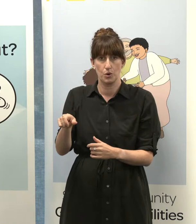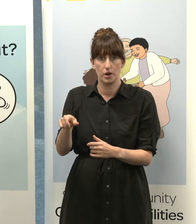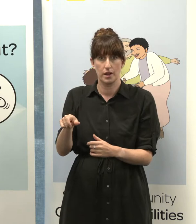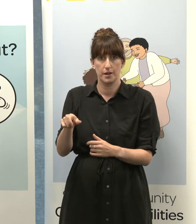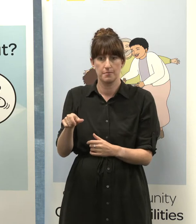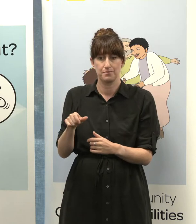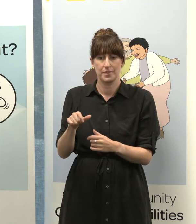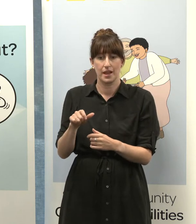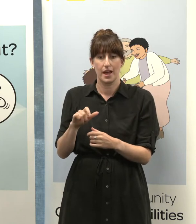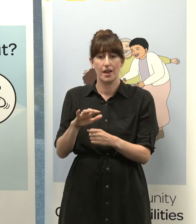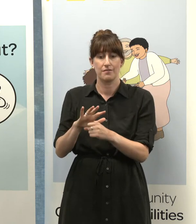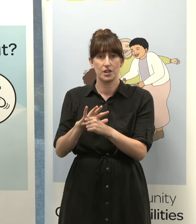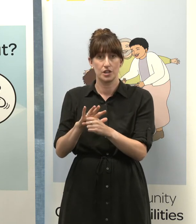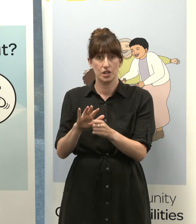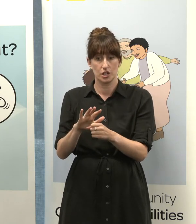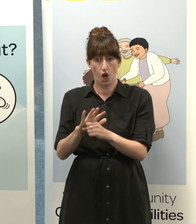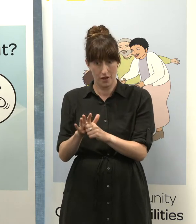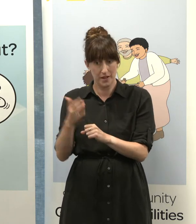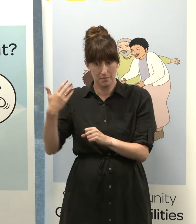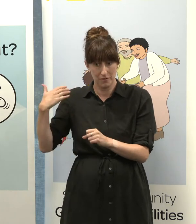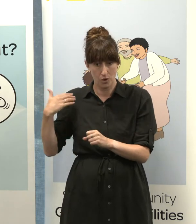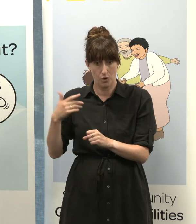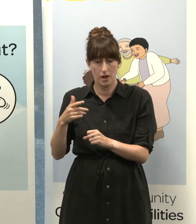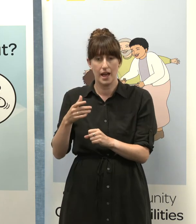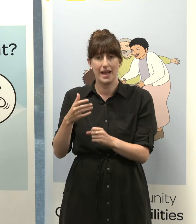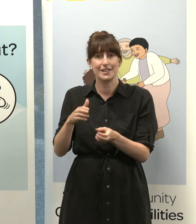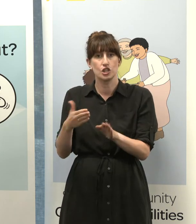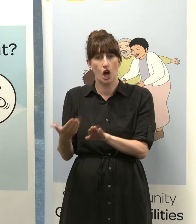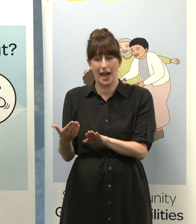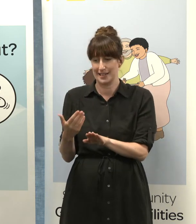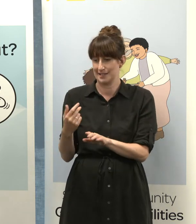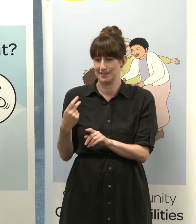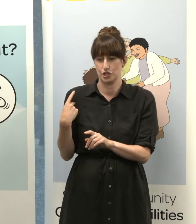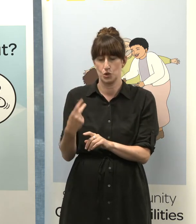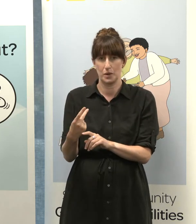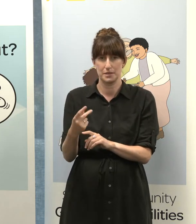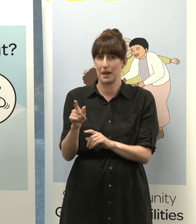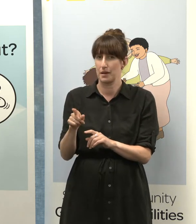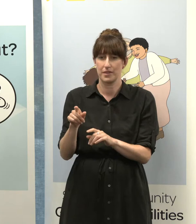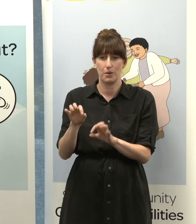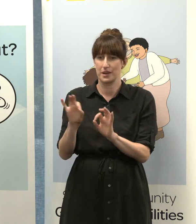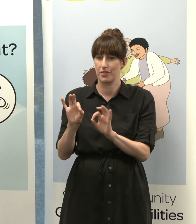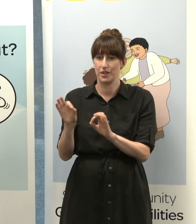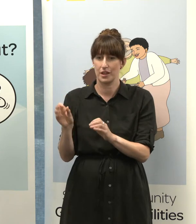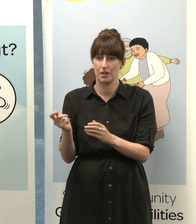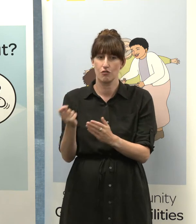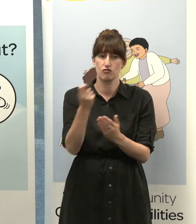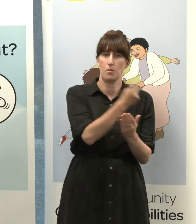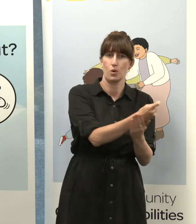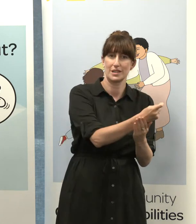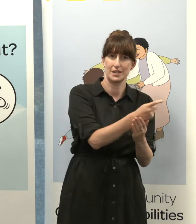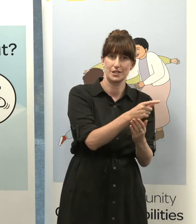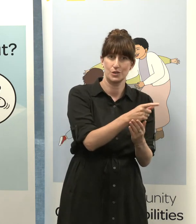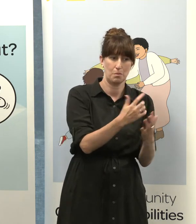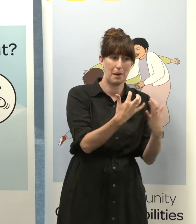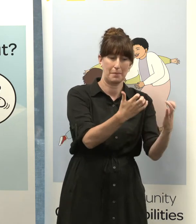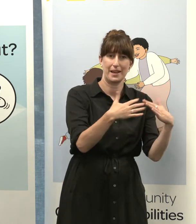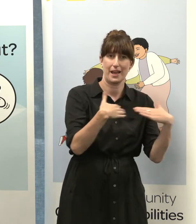mortality reporting databases, which is the other one where we found these other nine cases where people had a COVID-